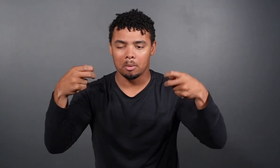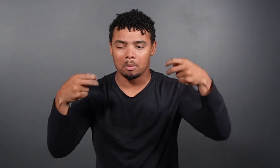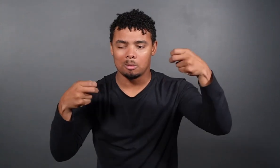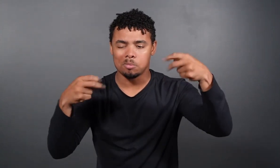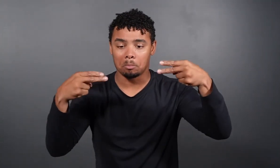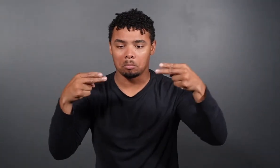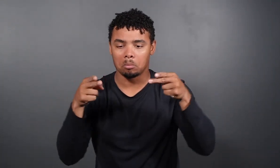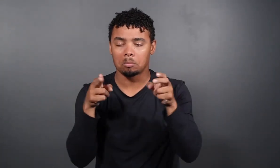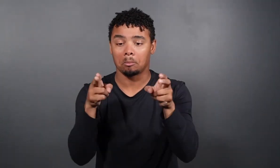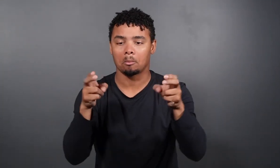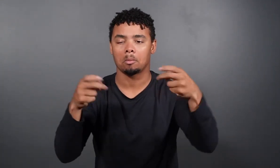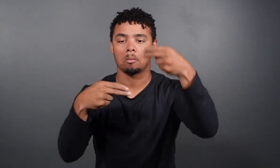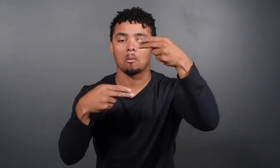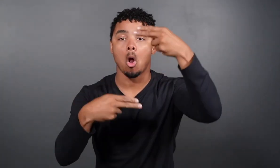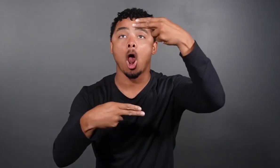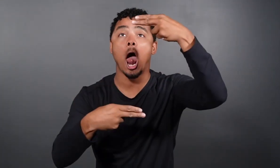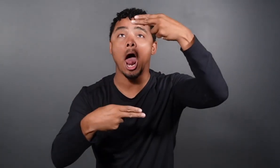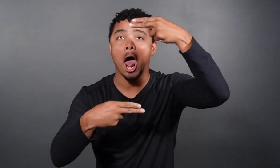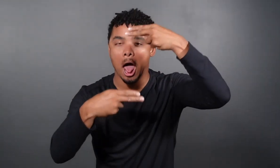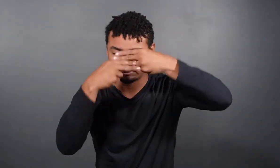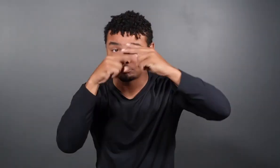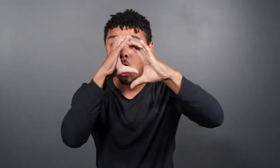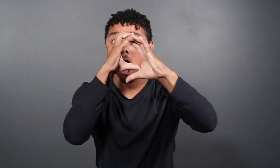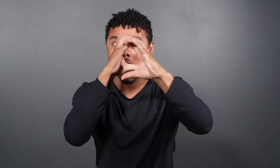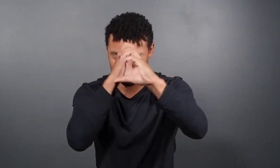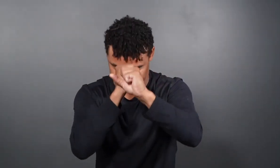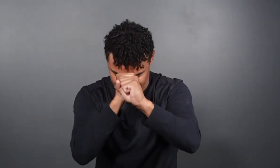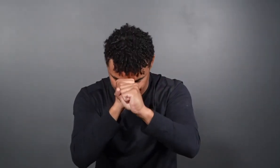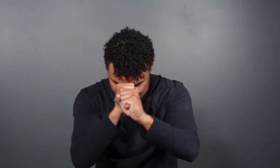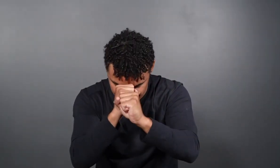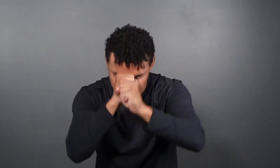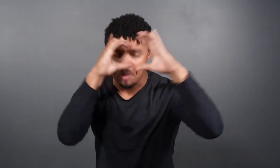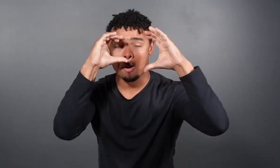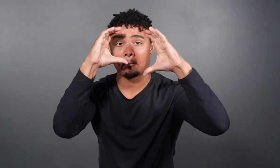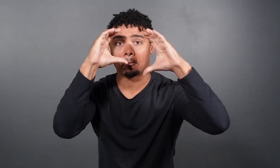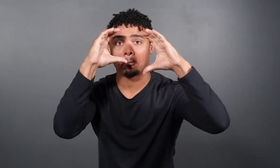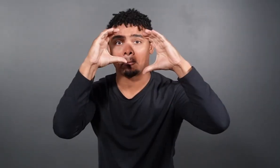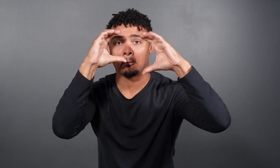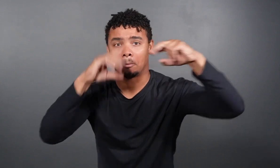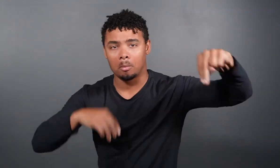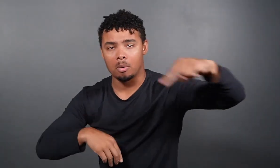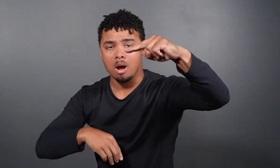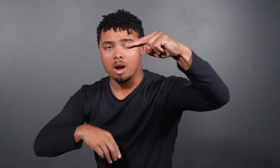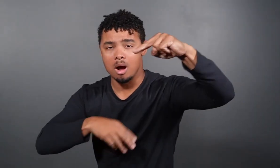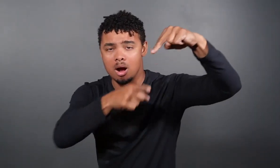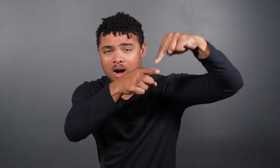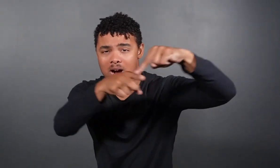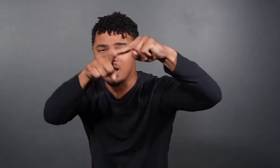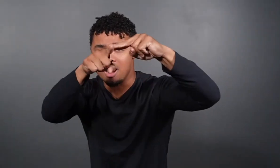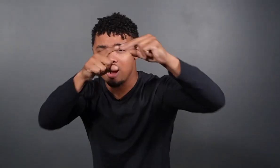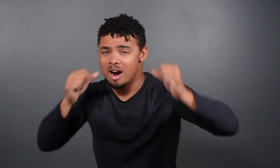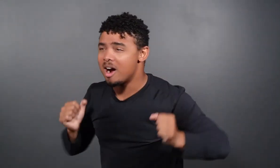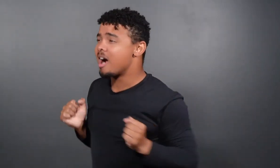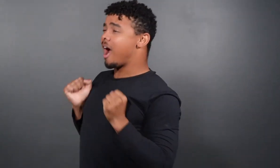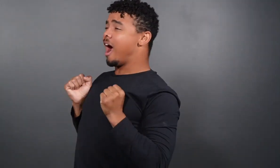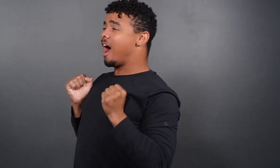triggers the mechanical actions and the shutter closes this moment! where she’s suspended in midair